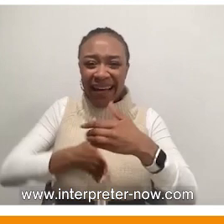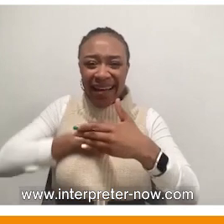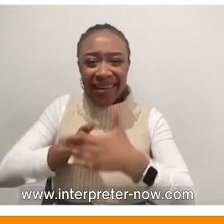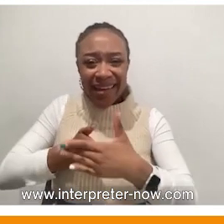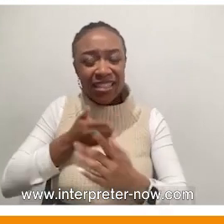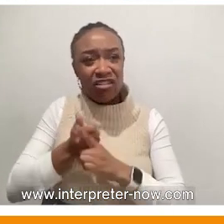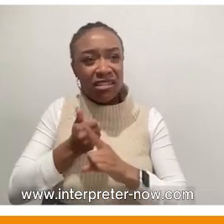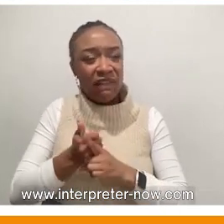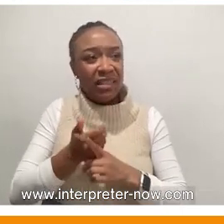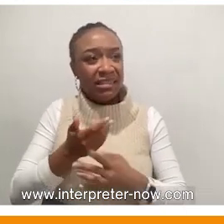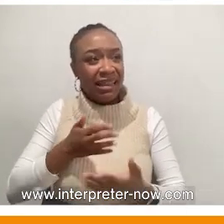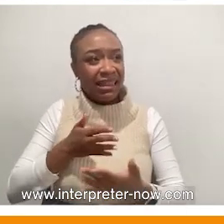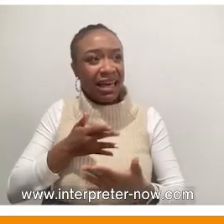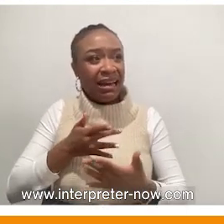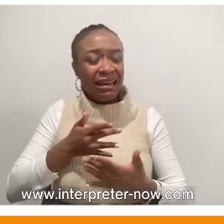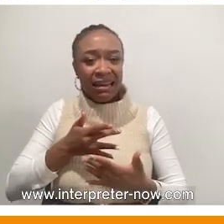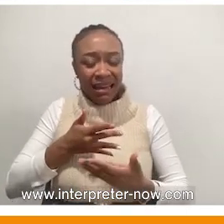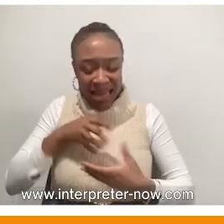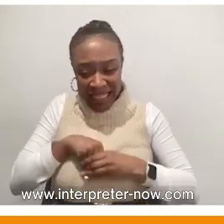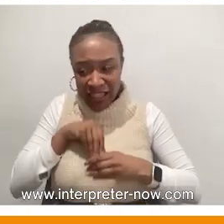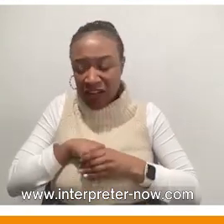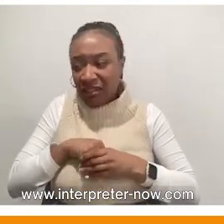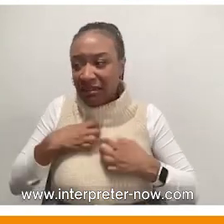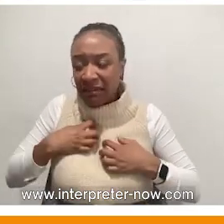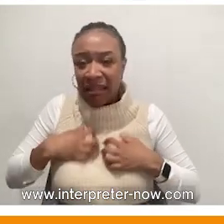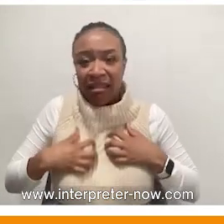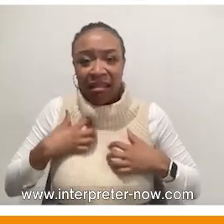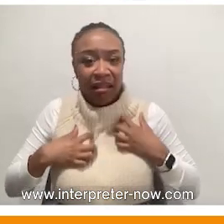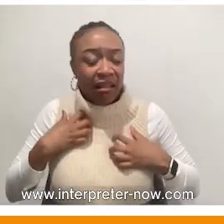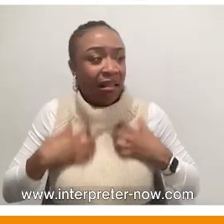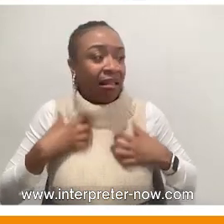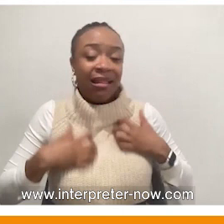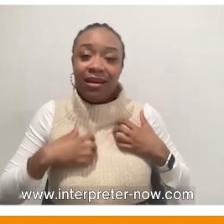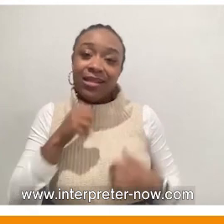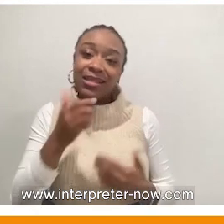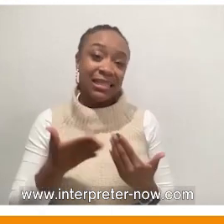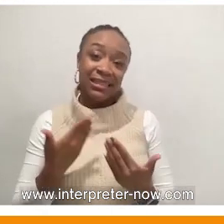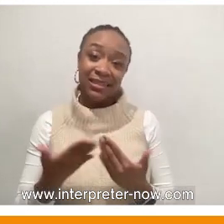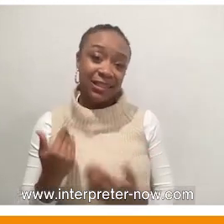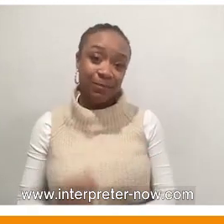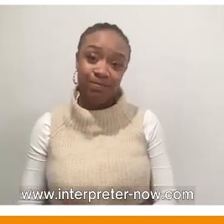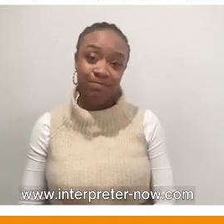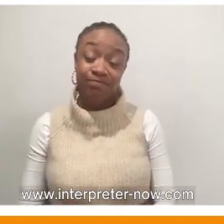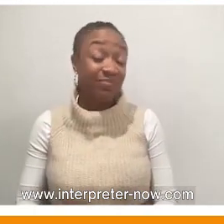There's that friction against yourself that is internally not easy, emotionally.